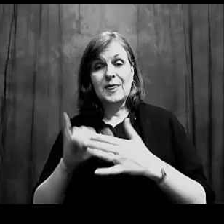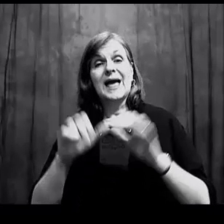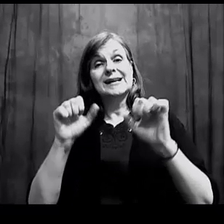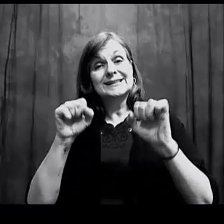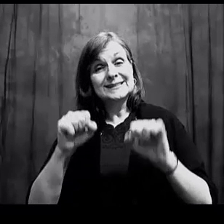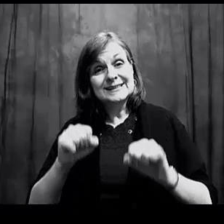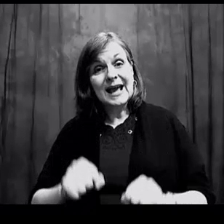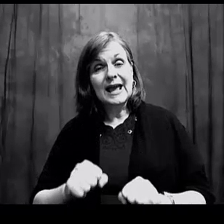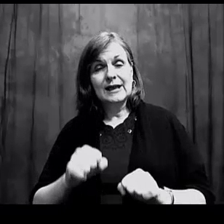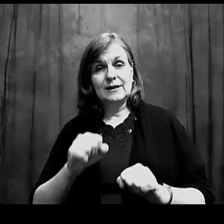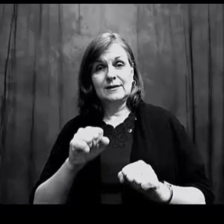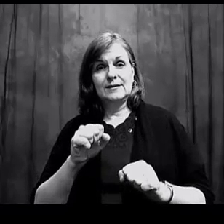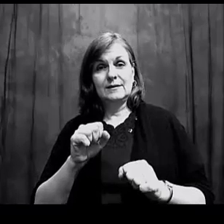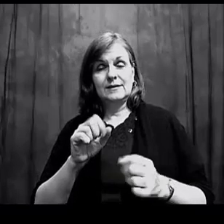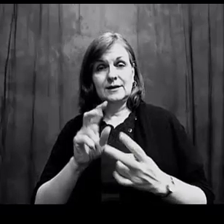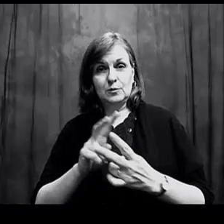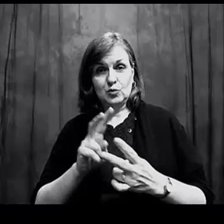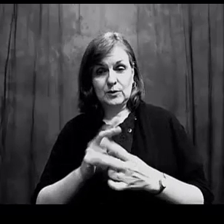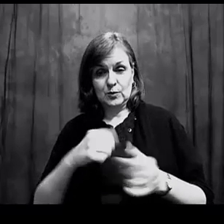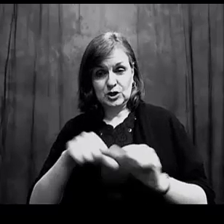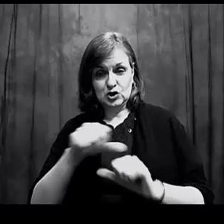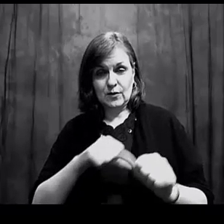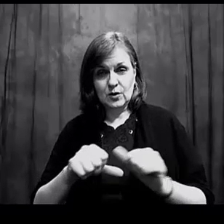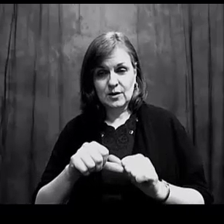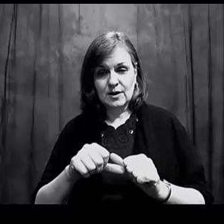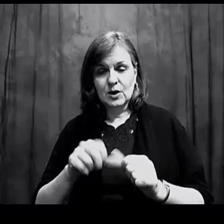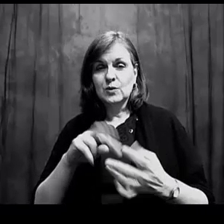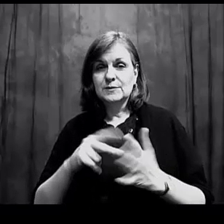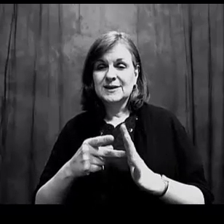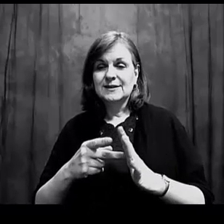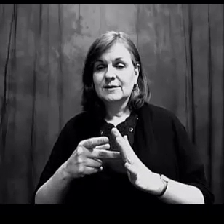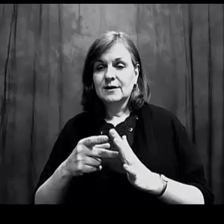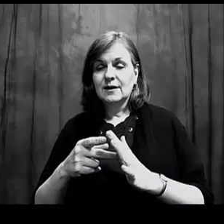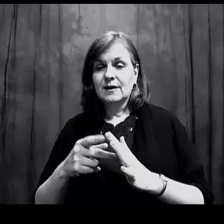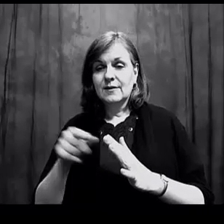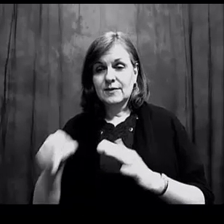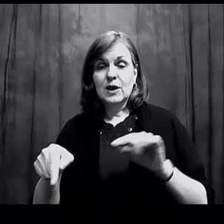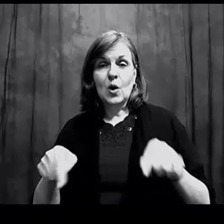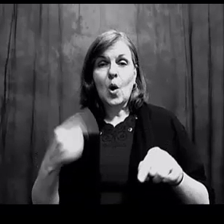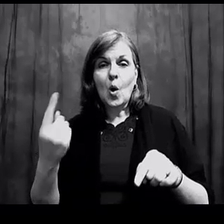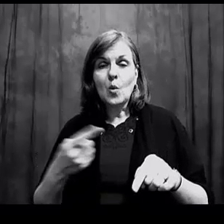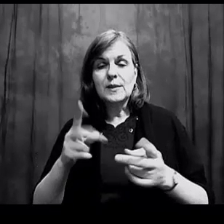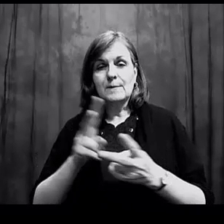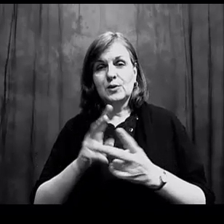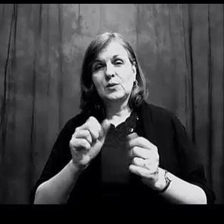meaning that they only will breed with individuals of the same species